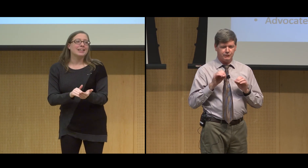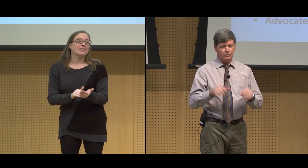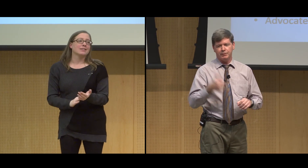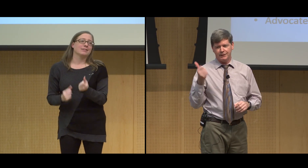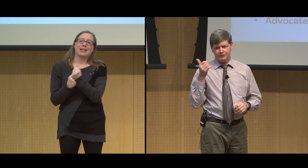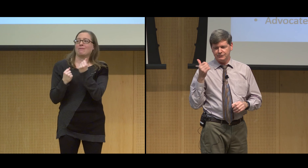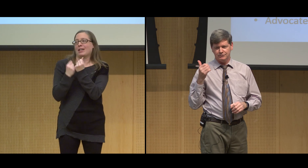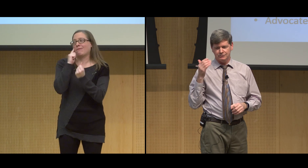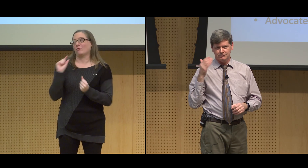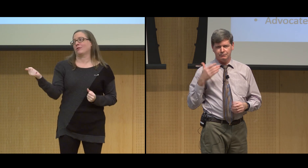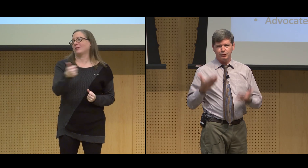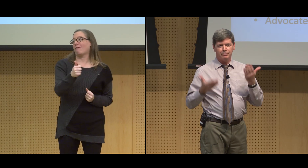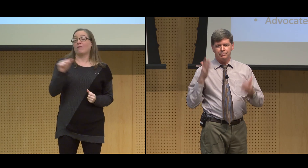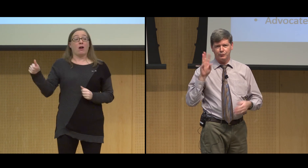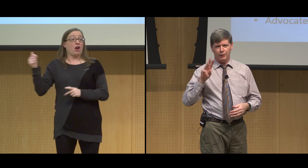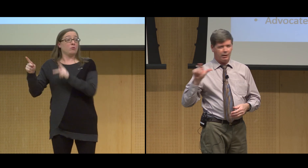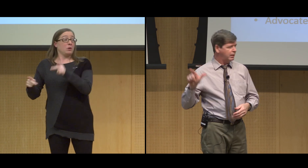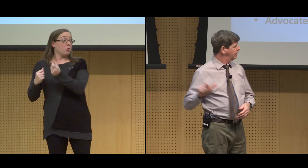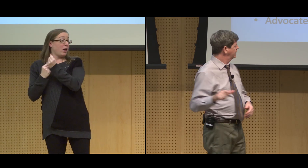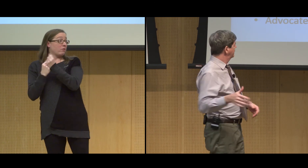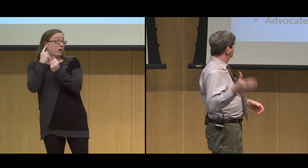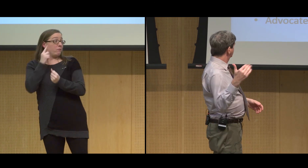because nobody else probably will.